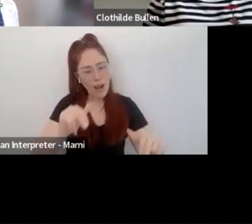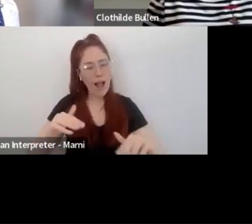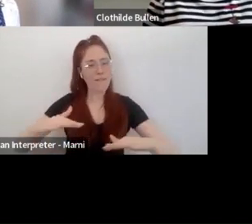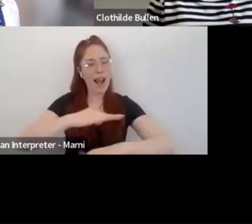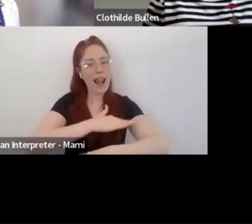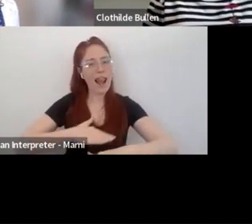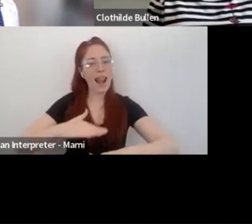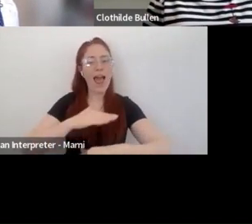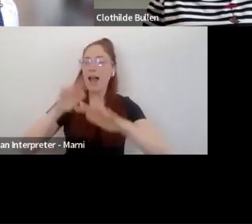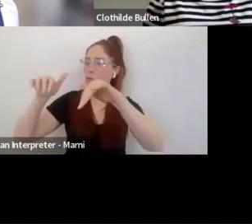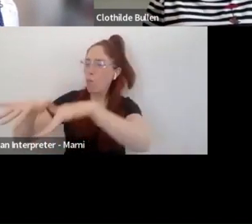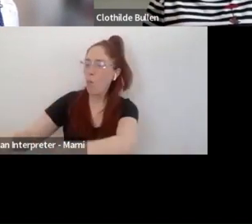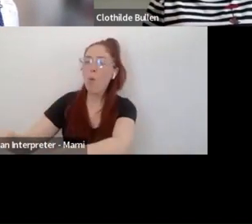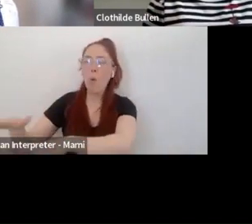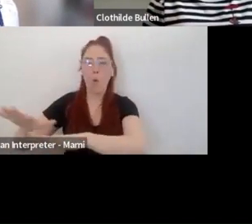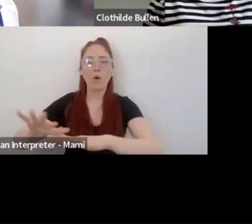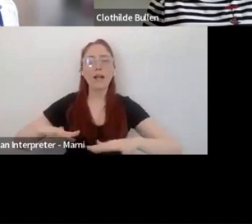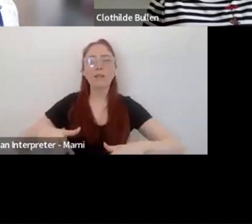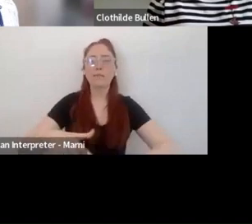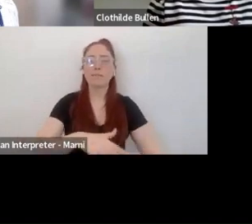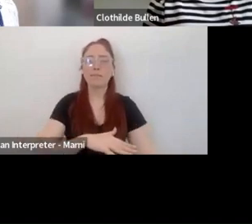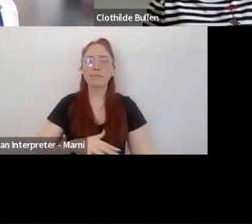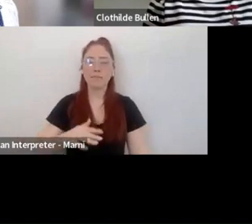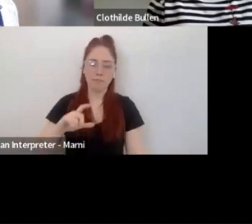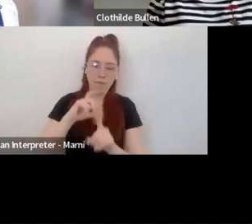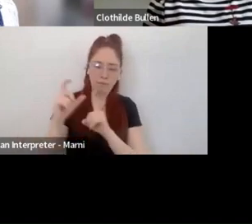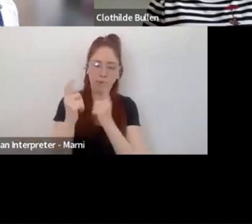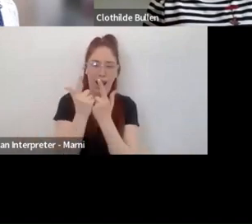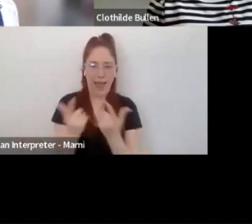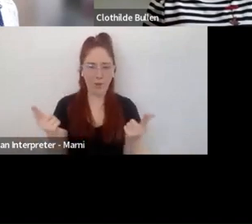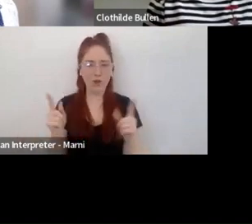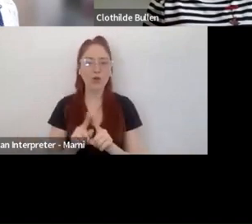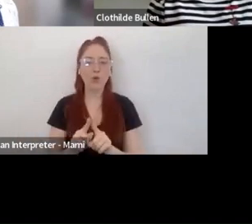languages and communities. I'm joining from the unceded lands